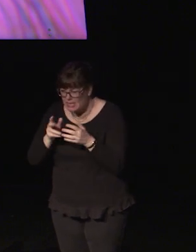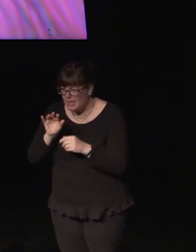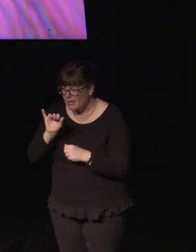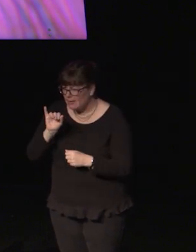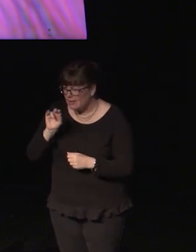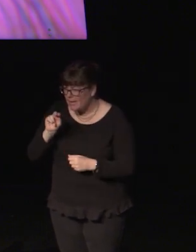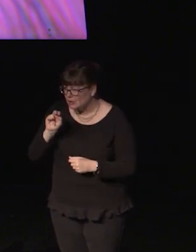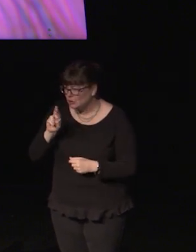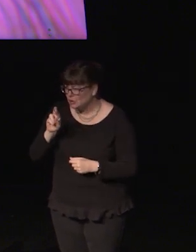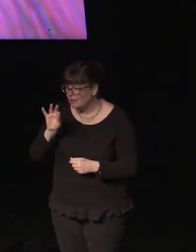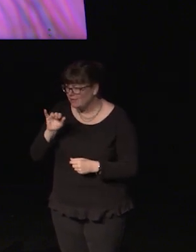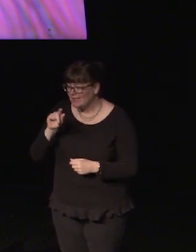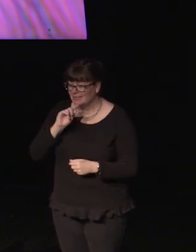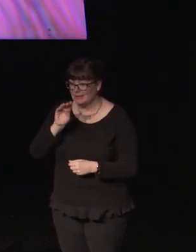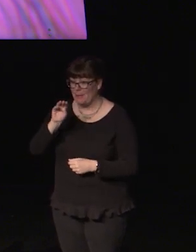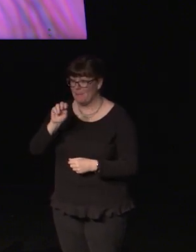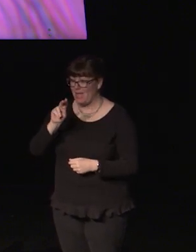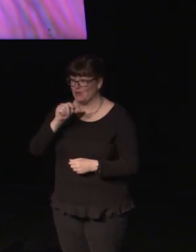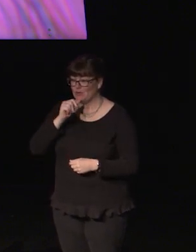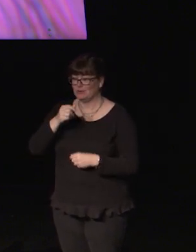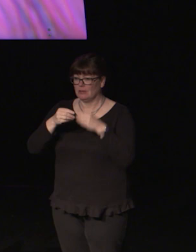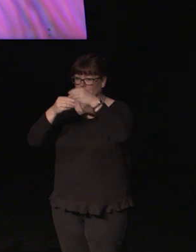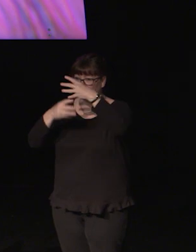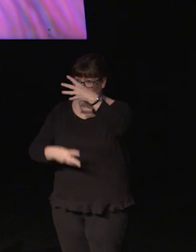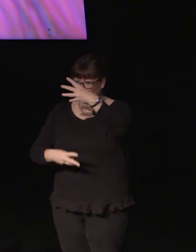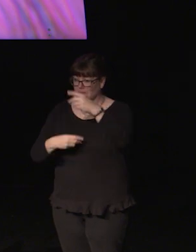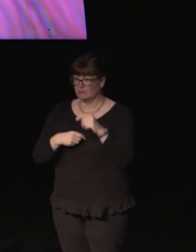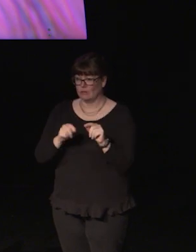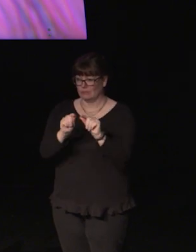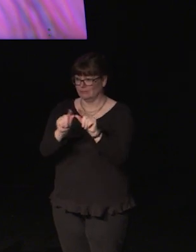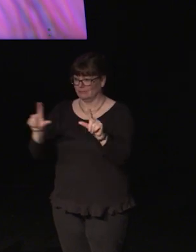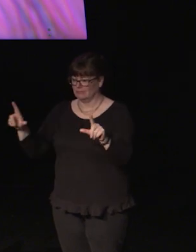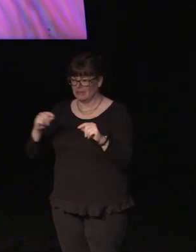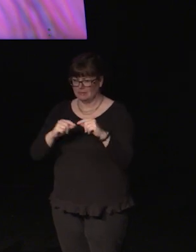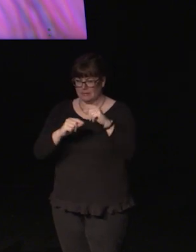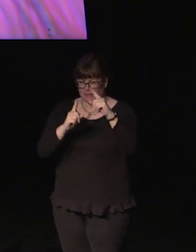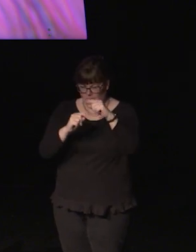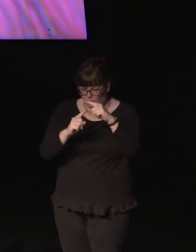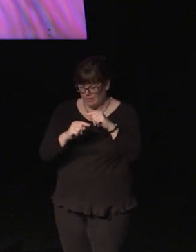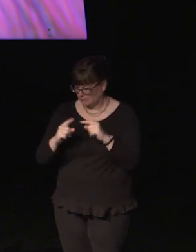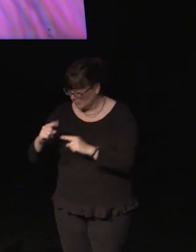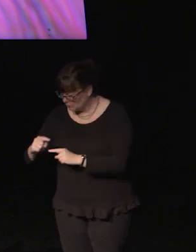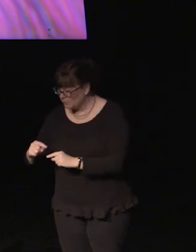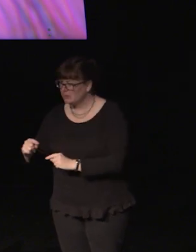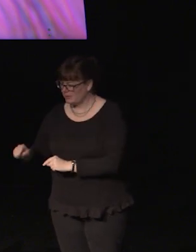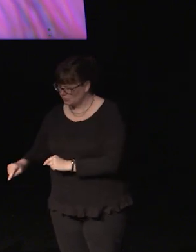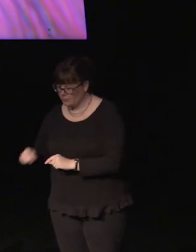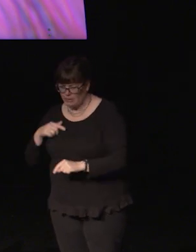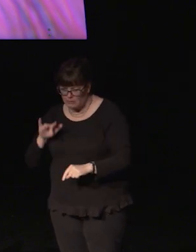up and down or left and right. They got big squares, little squares, things over here. Oh, if you hit this secret button